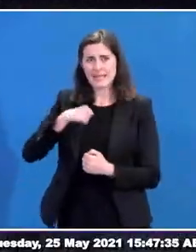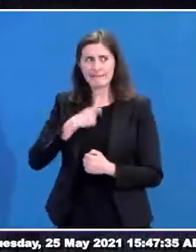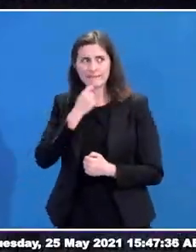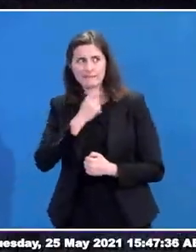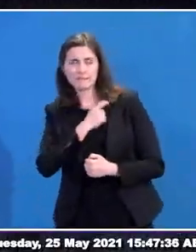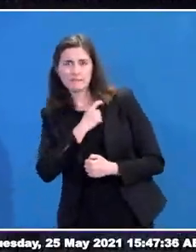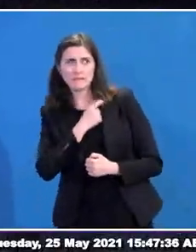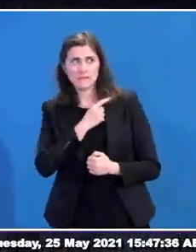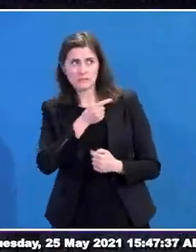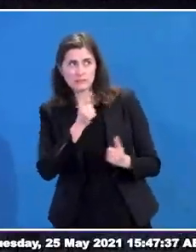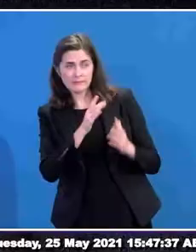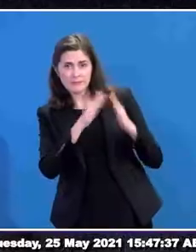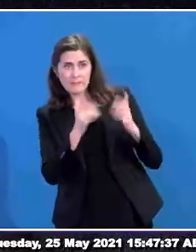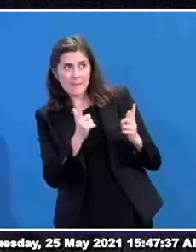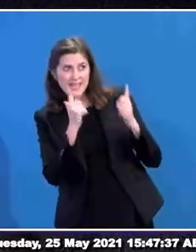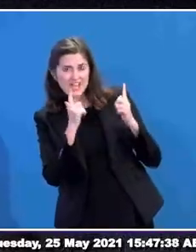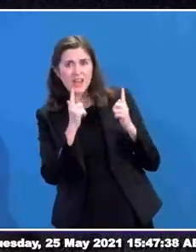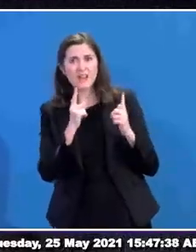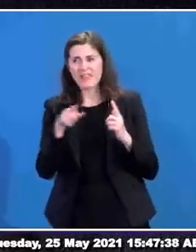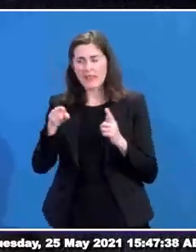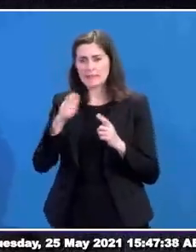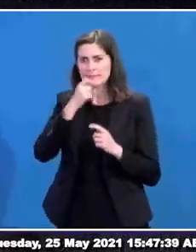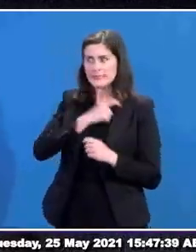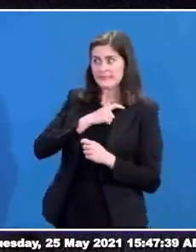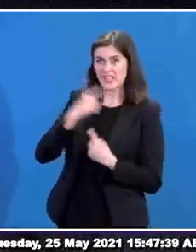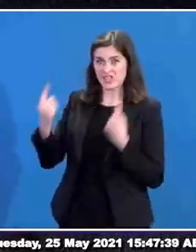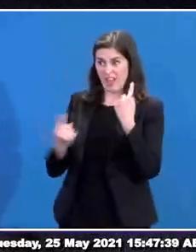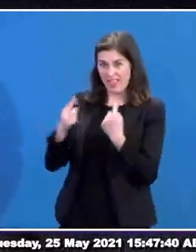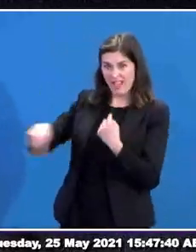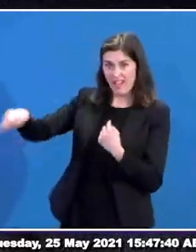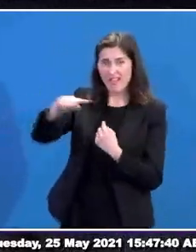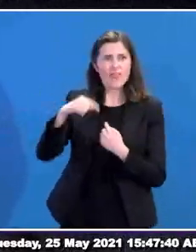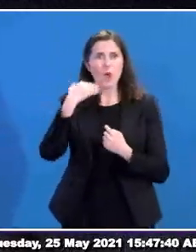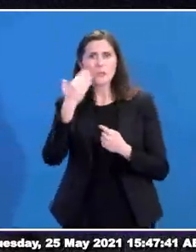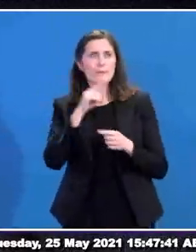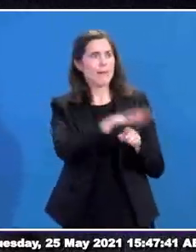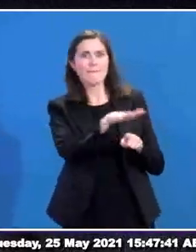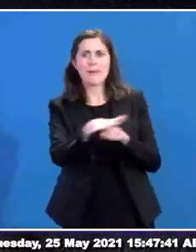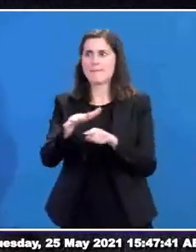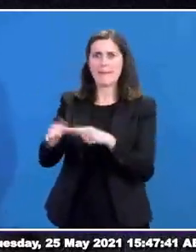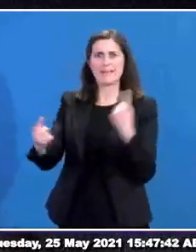And there was a cultural blame. Do you see that? Yes. And then the next paragraph: On interviewing the five staff for